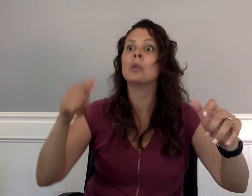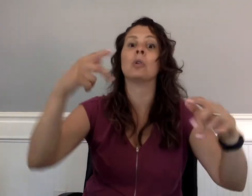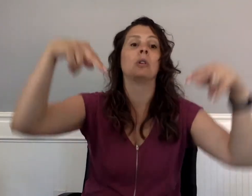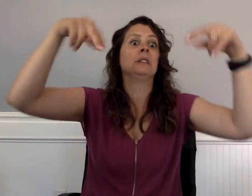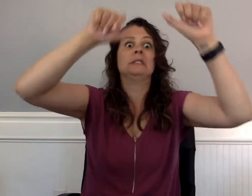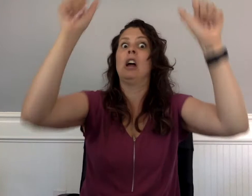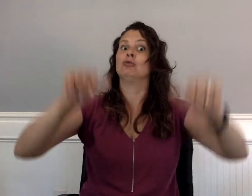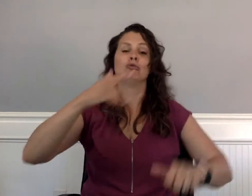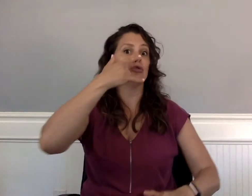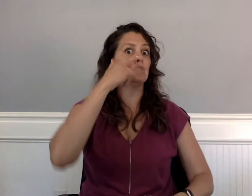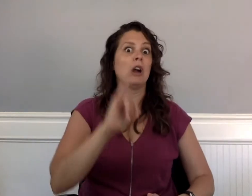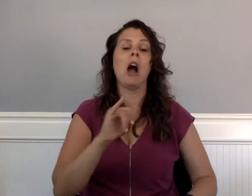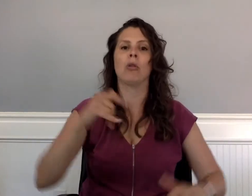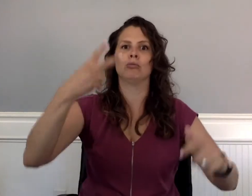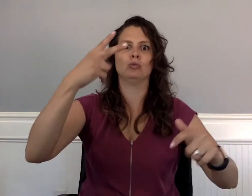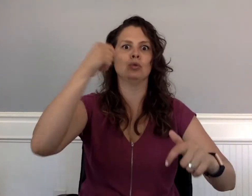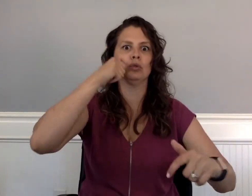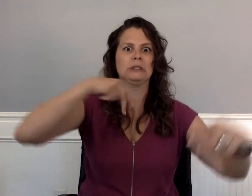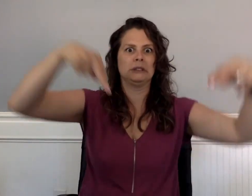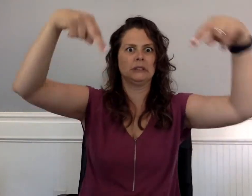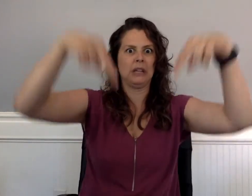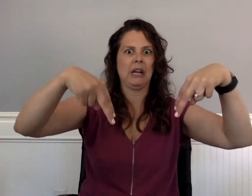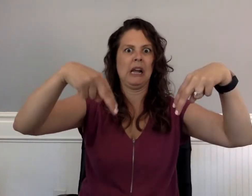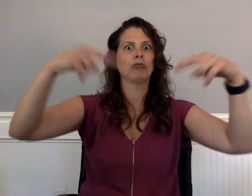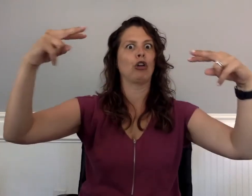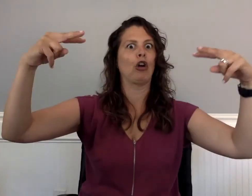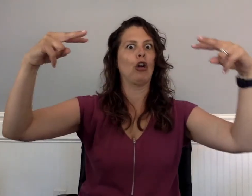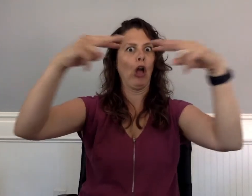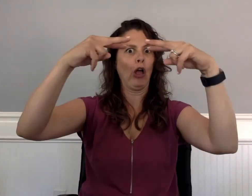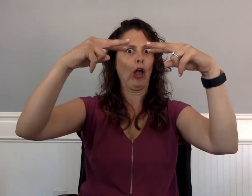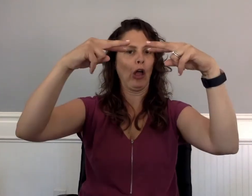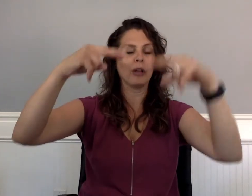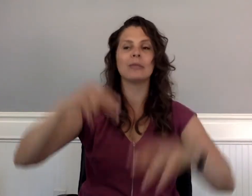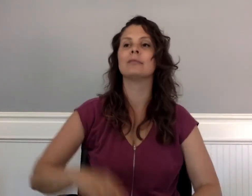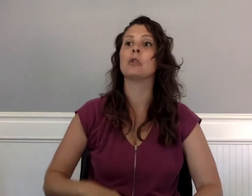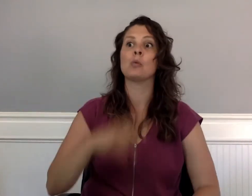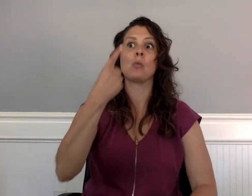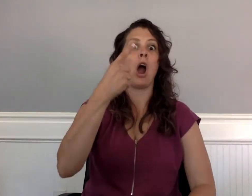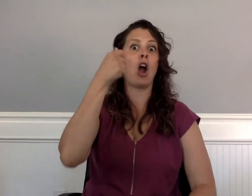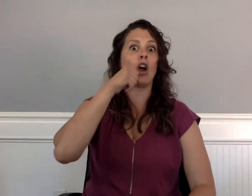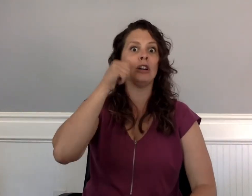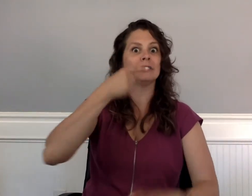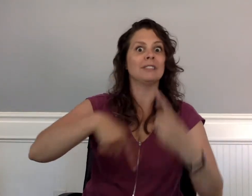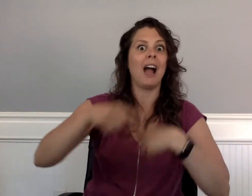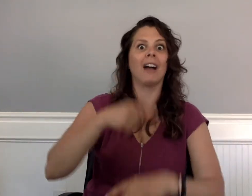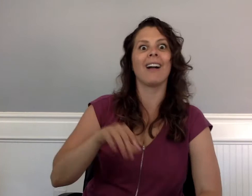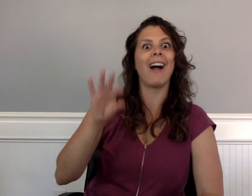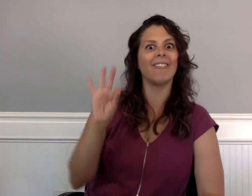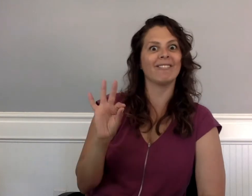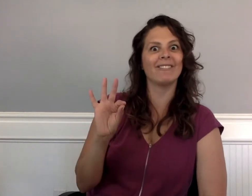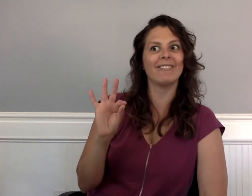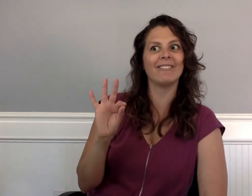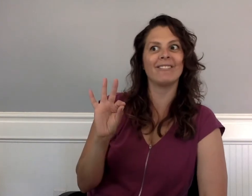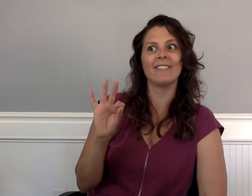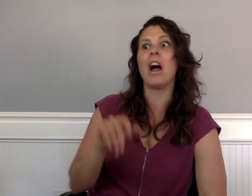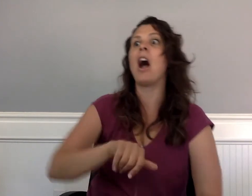Two girls faced each other smiling. The younger girl was making the letter F with one hand.